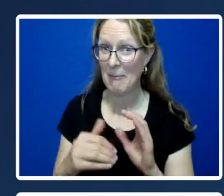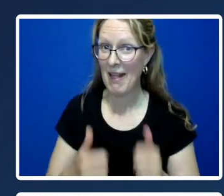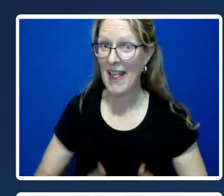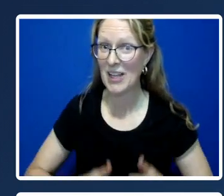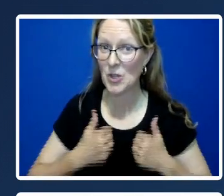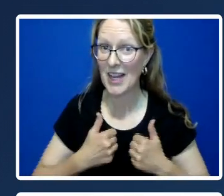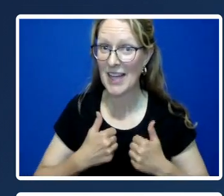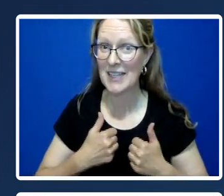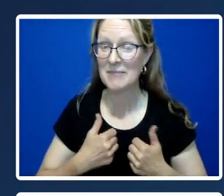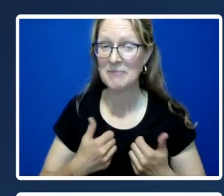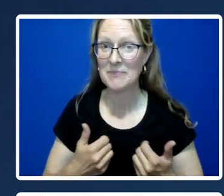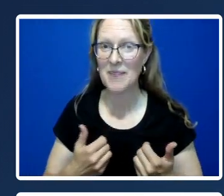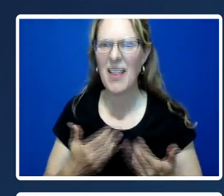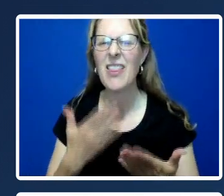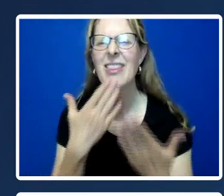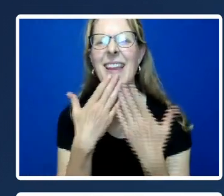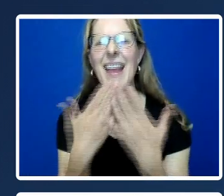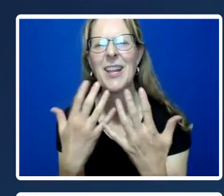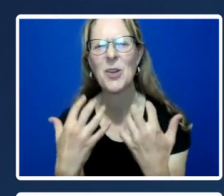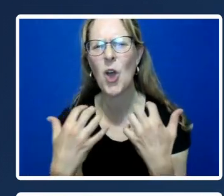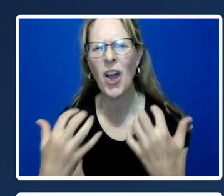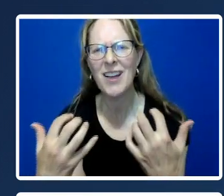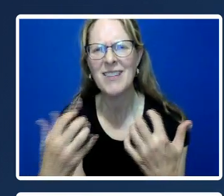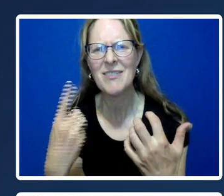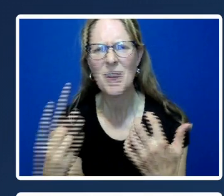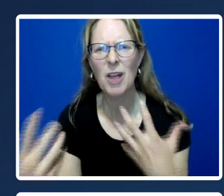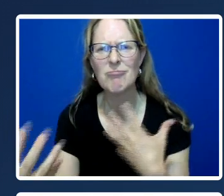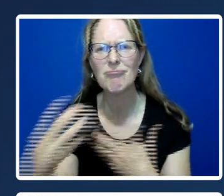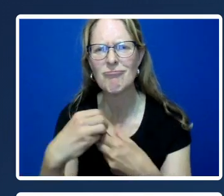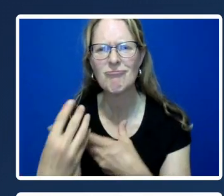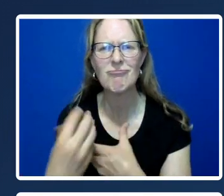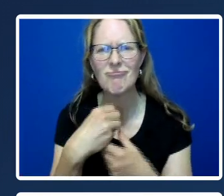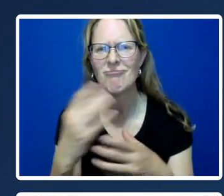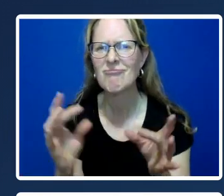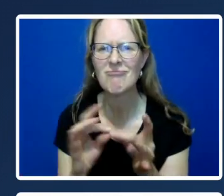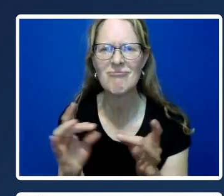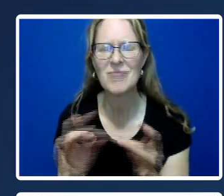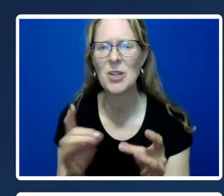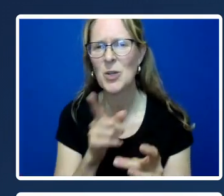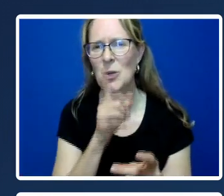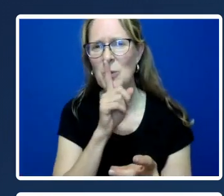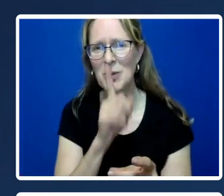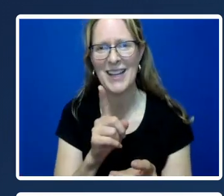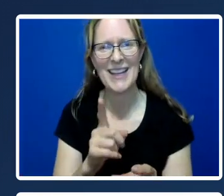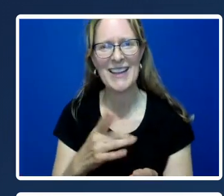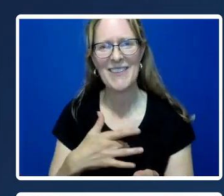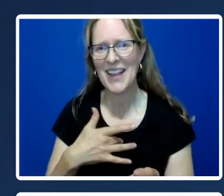Thank you so much for your participation. It really made the session very interesting and